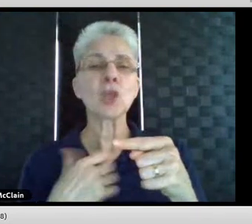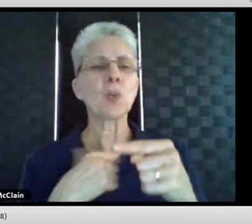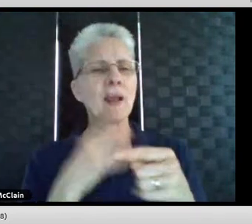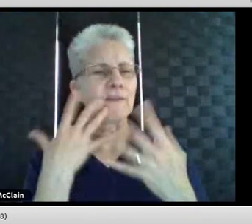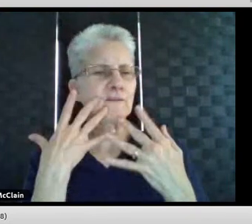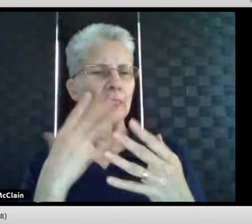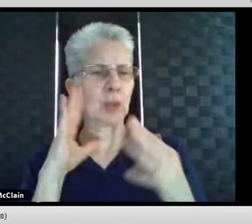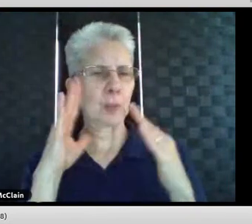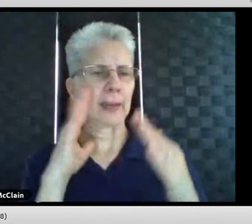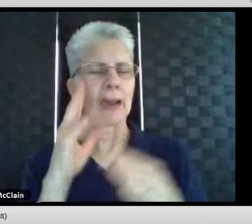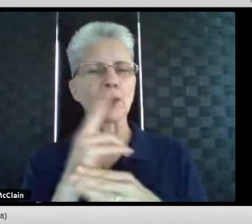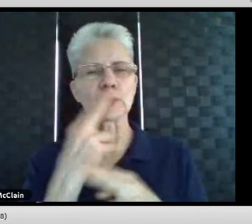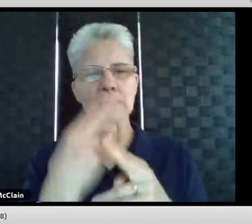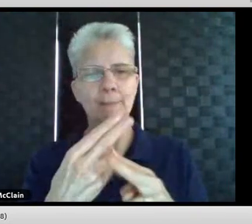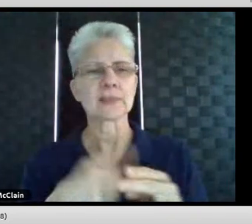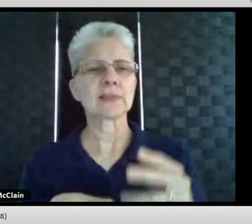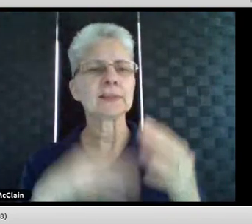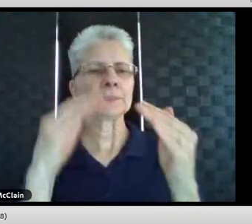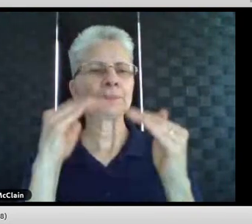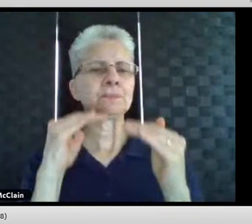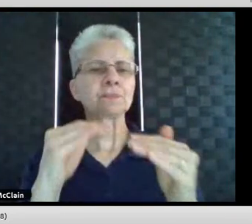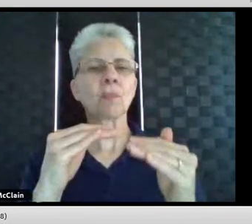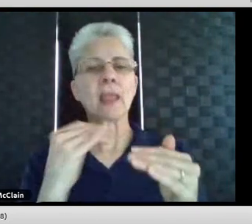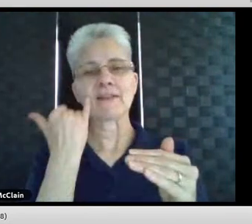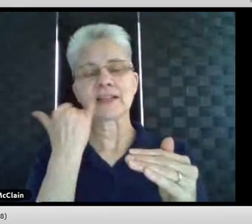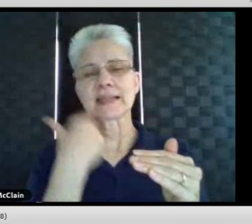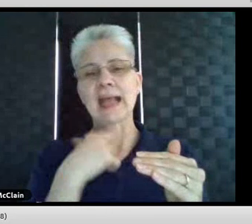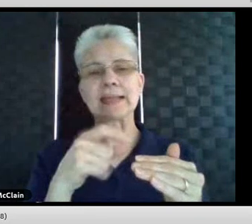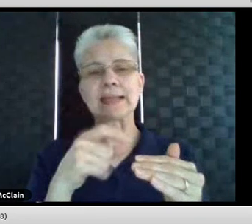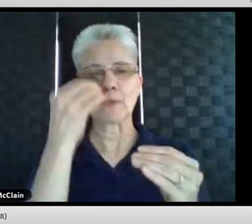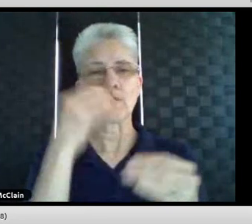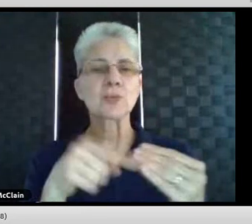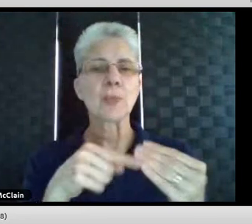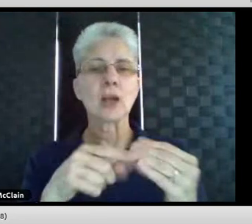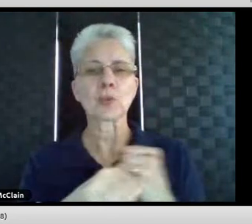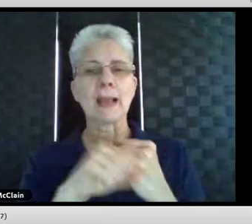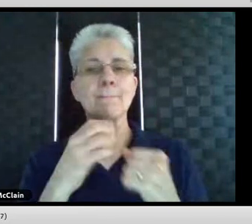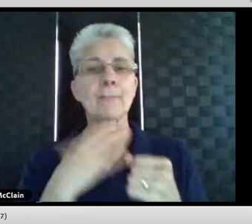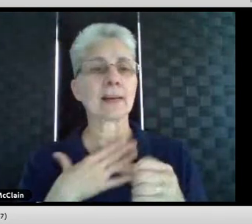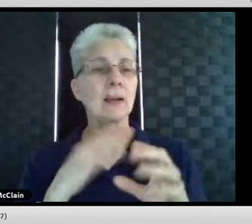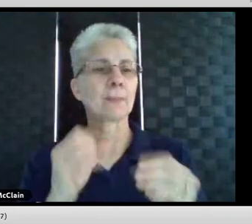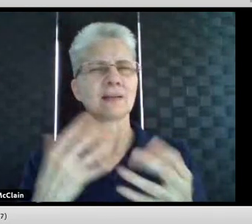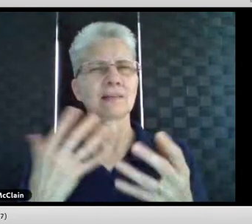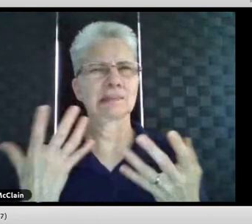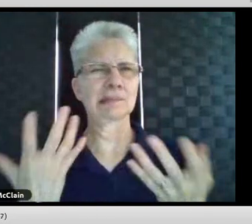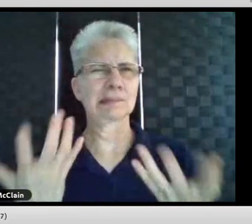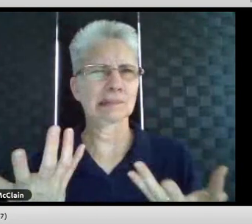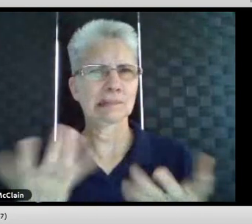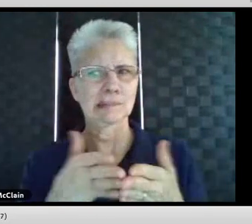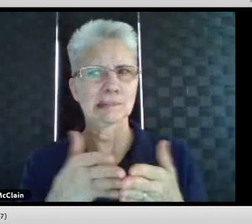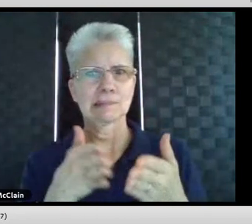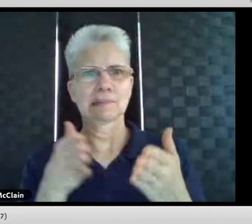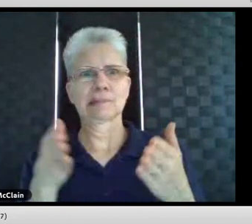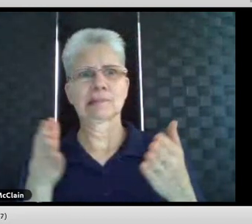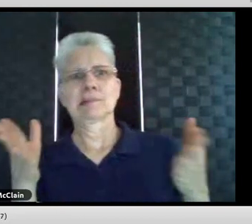and I always use names. And so the patron says, "I need some information on how to protect my company." Well, that's huge, right?